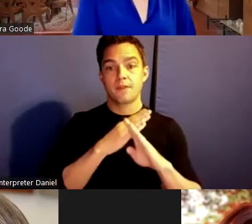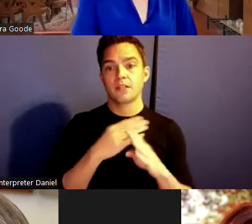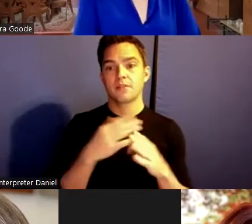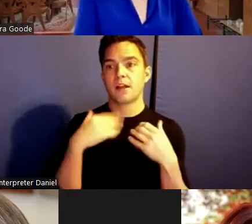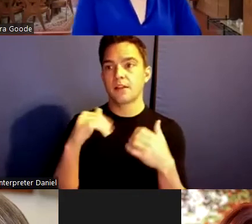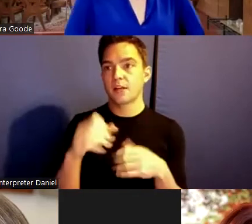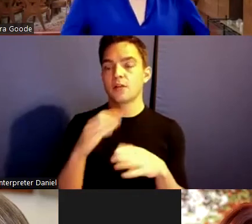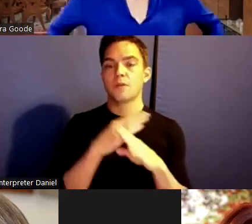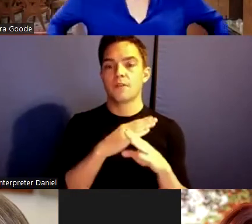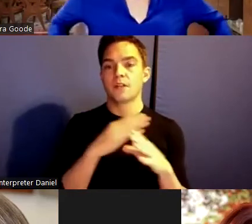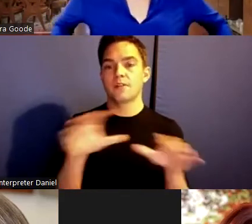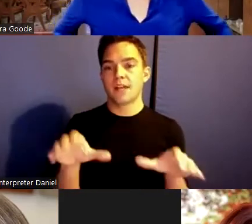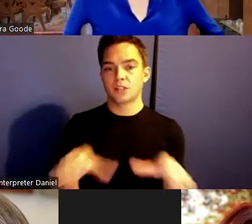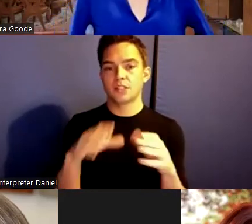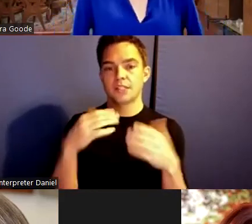opportunities and specialists.